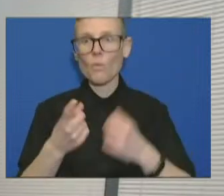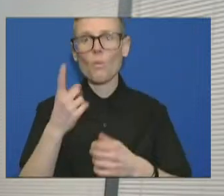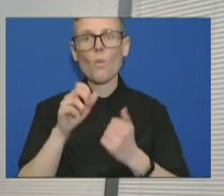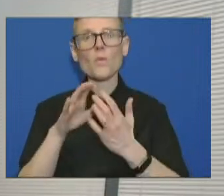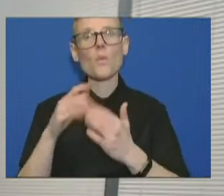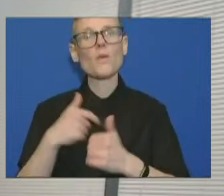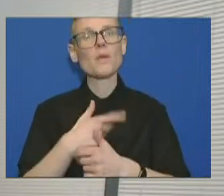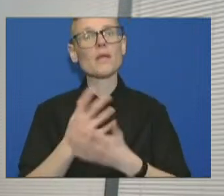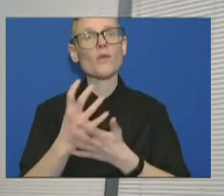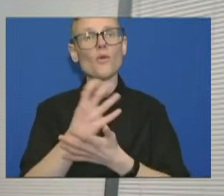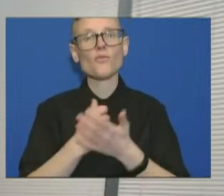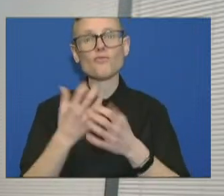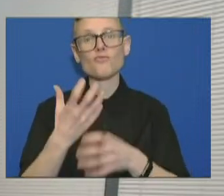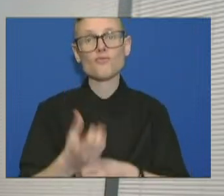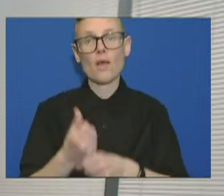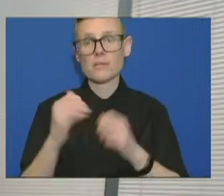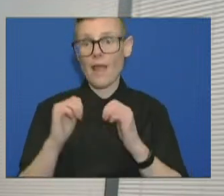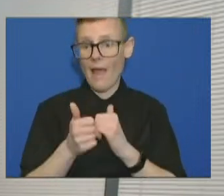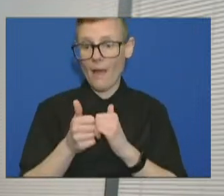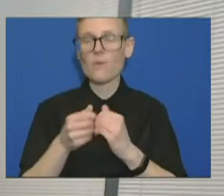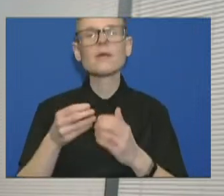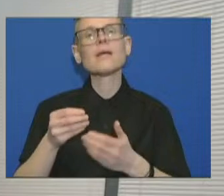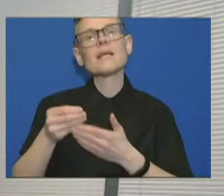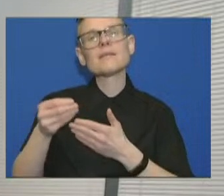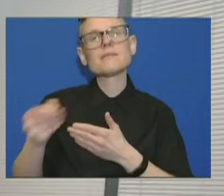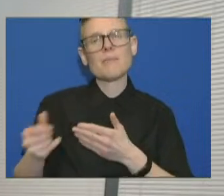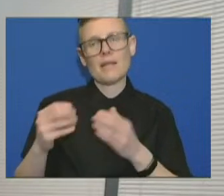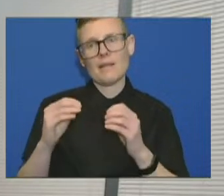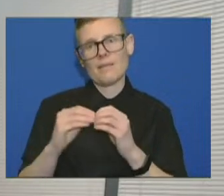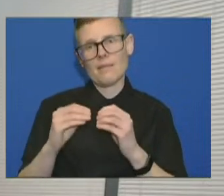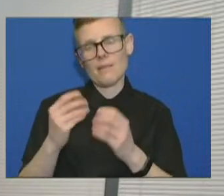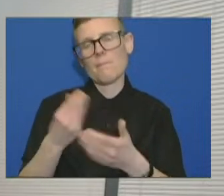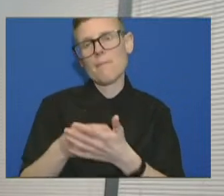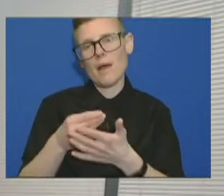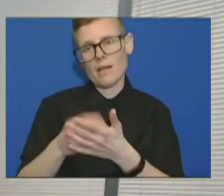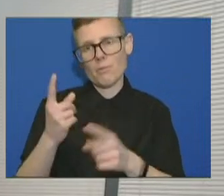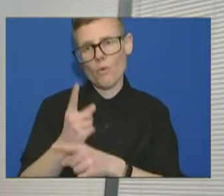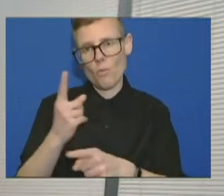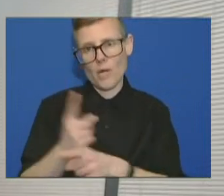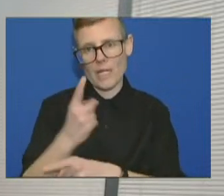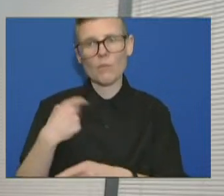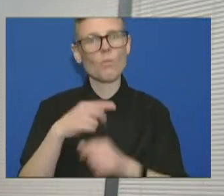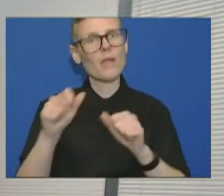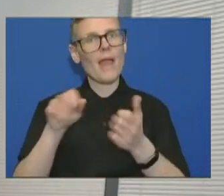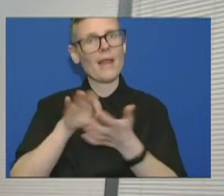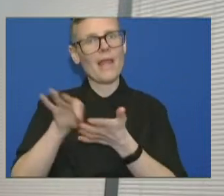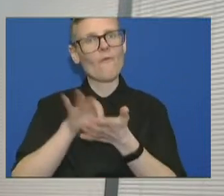sacrifices. And one of the ways that we can earn back trust is